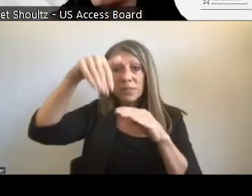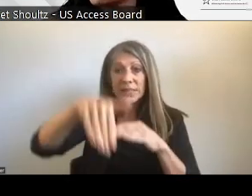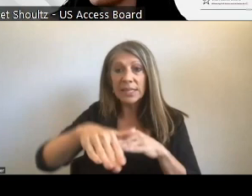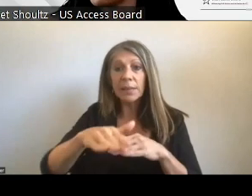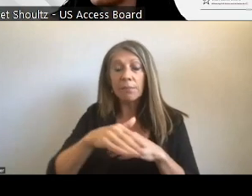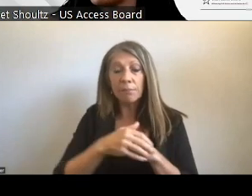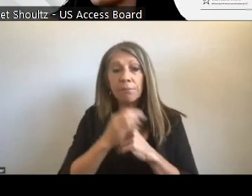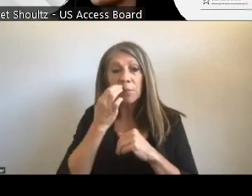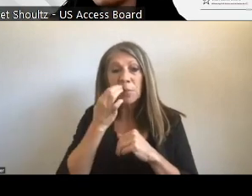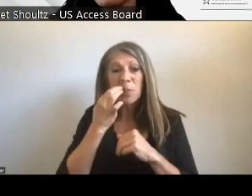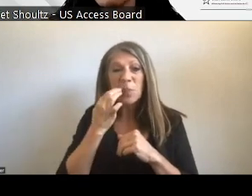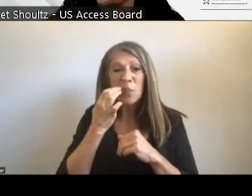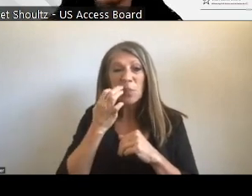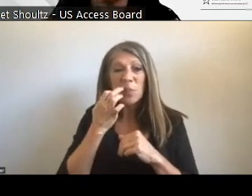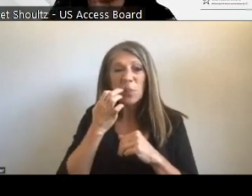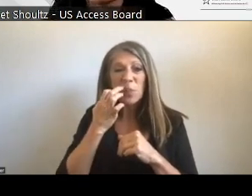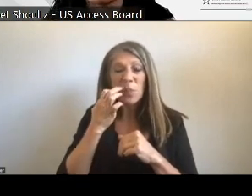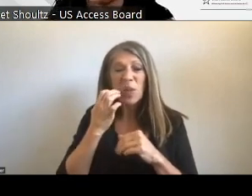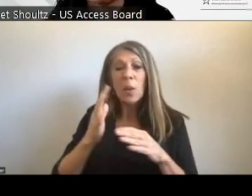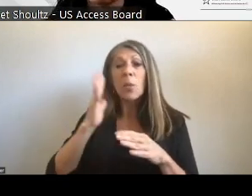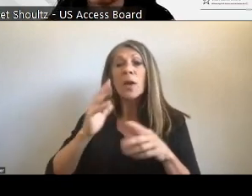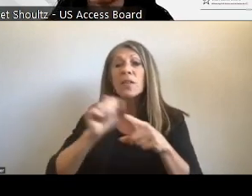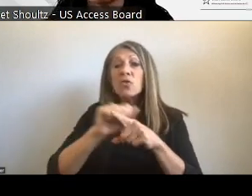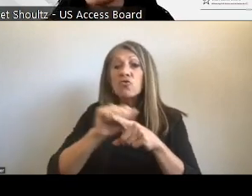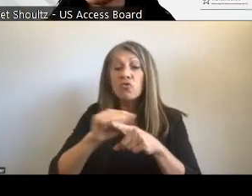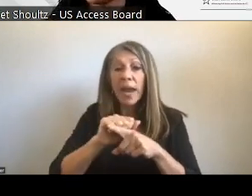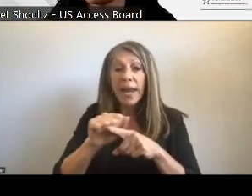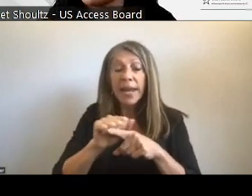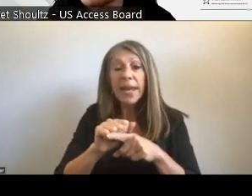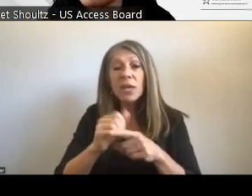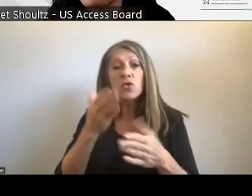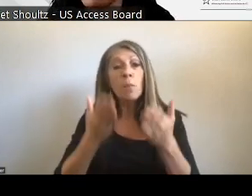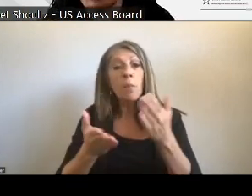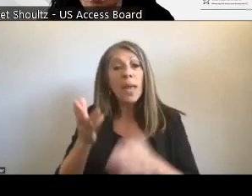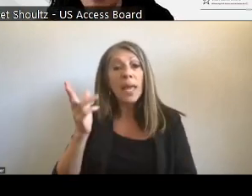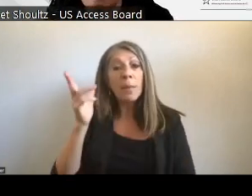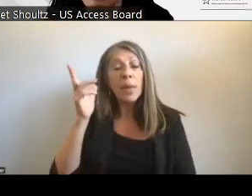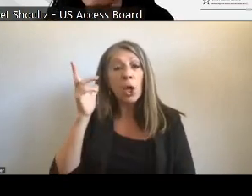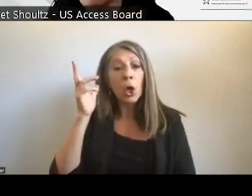And so in previous trainings, you've probably heard us explain